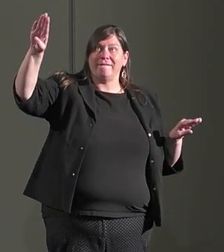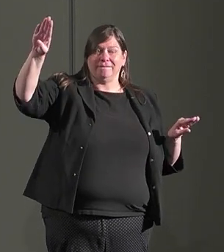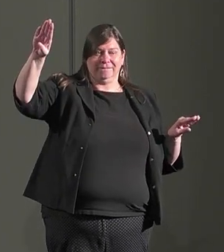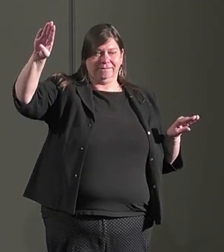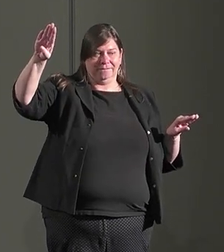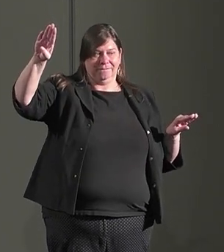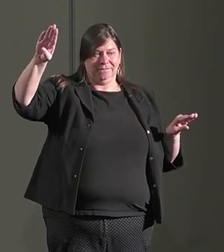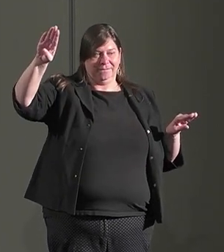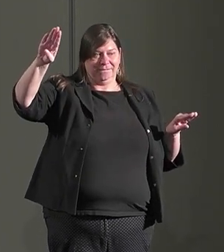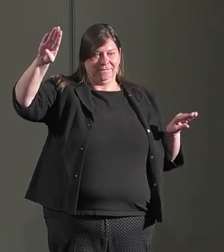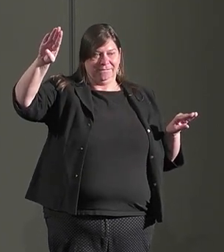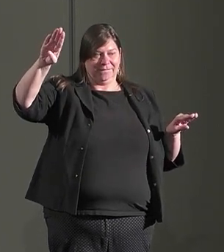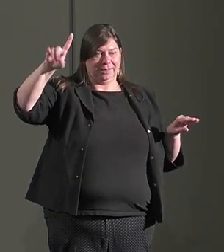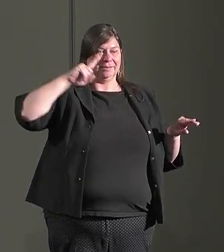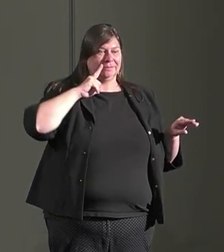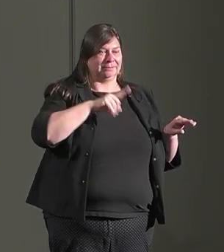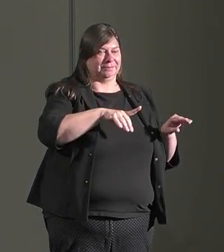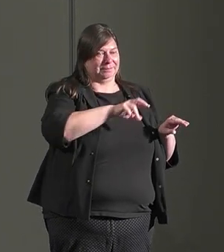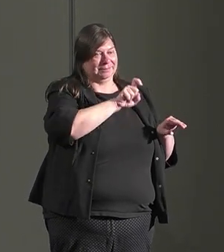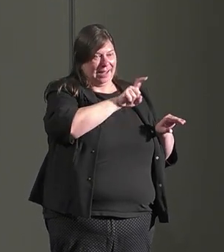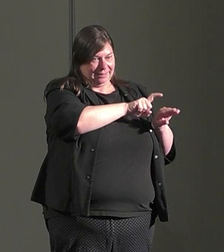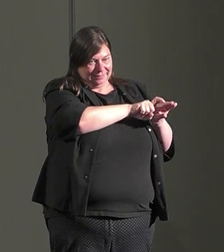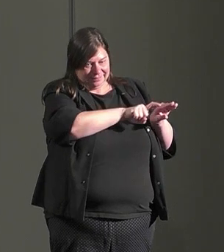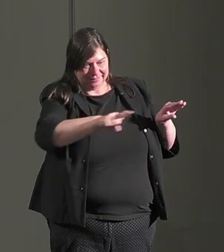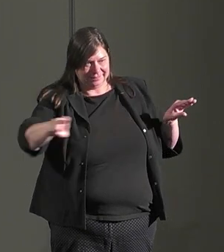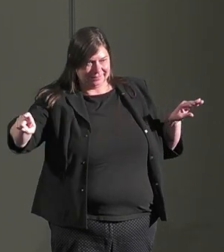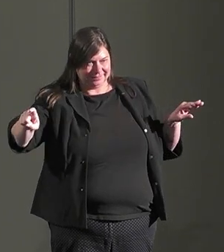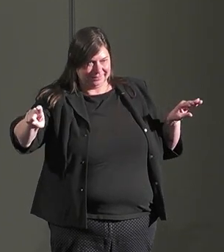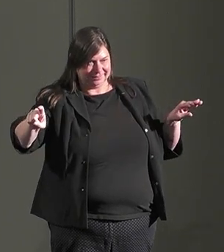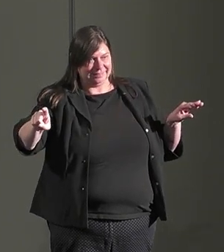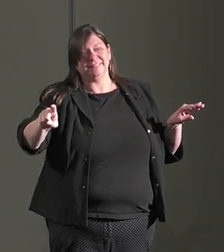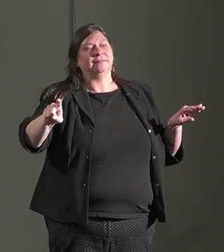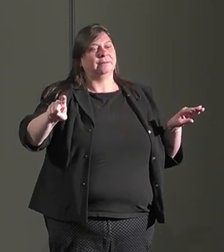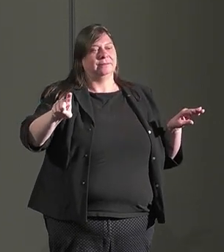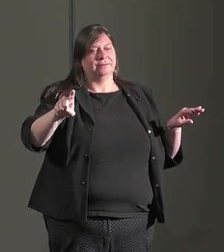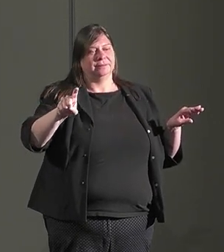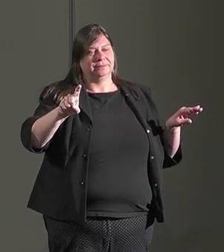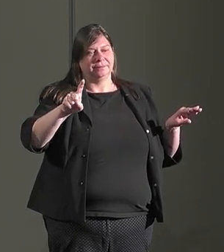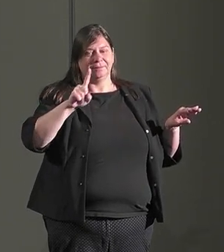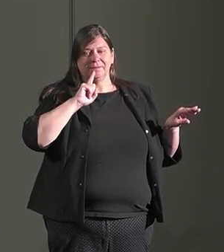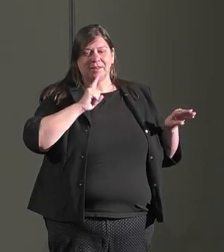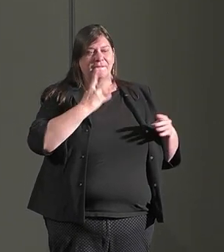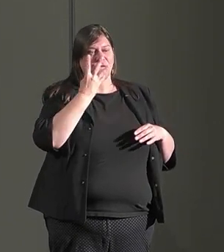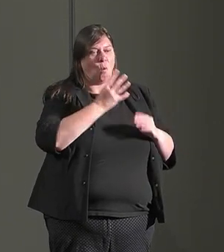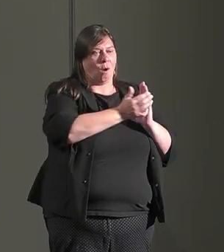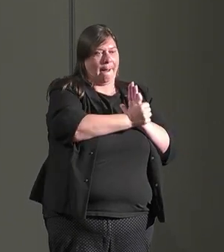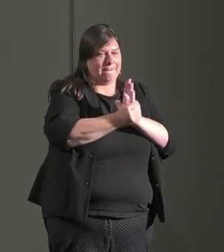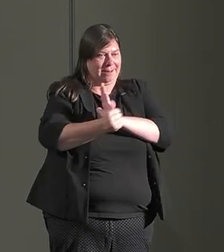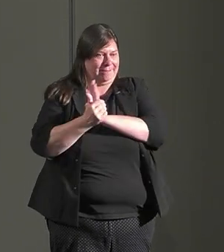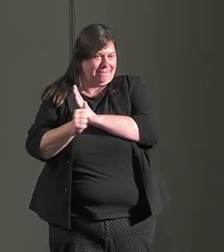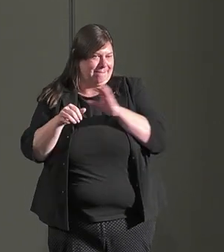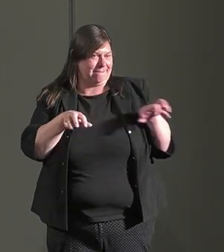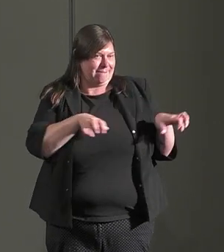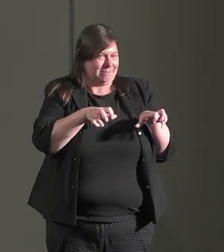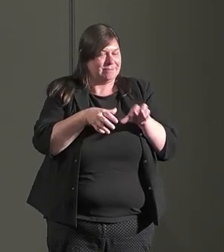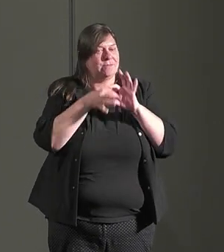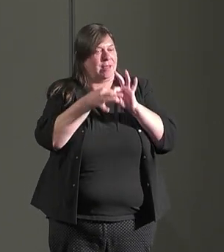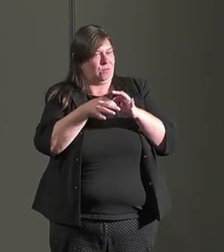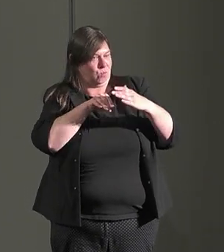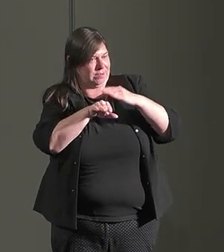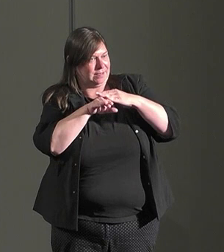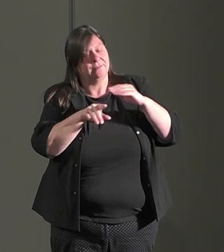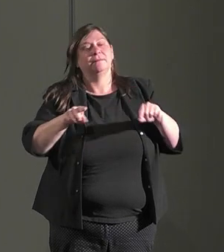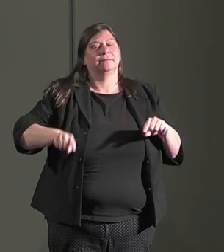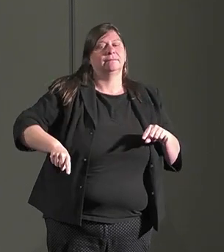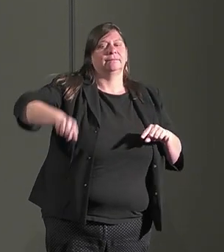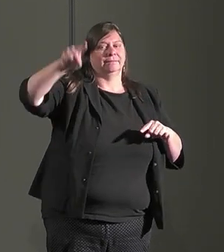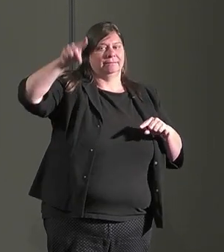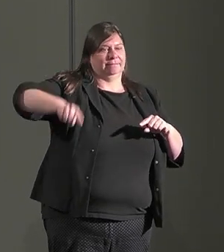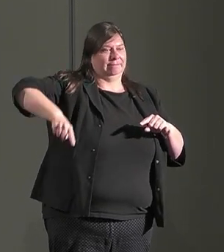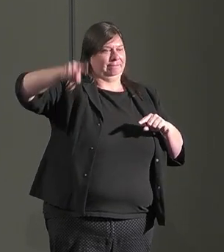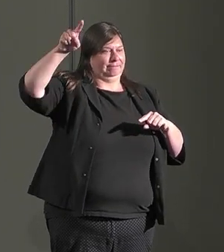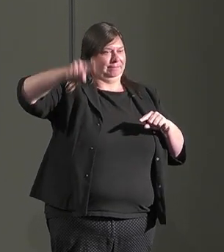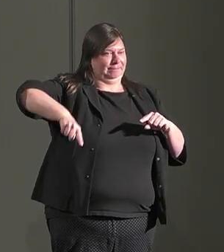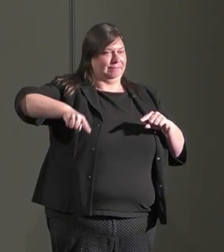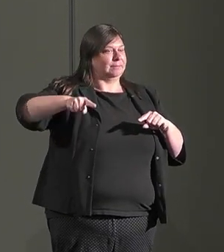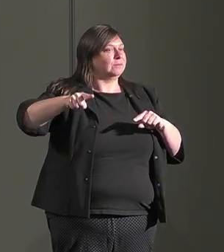access. The x-axis is or horizontal axis is activities in accessibility and vertical is